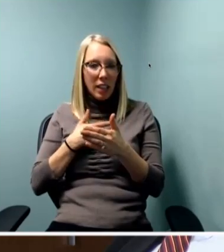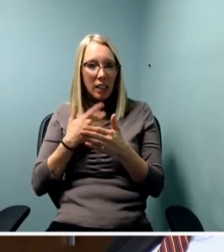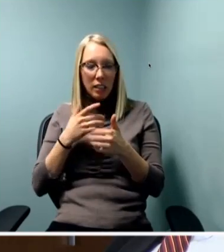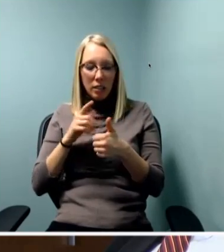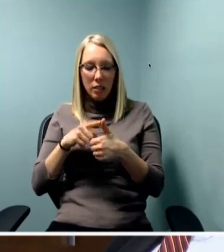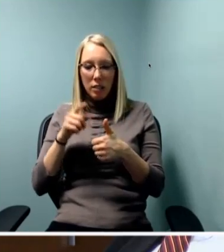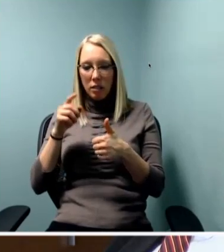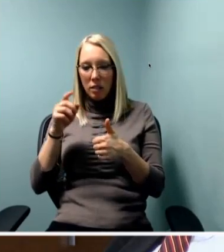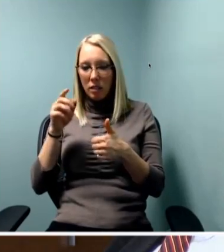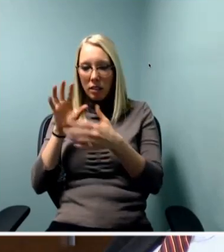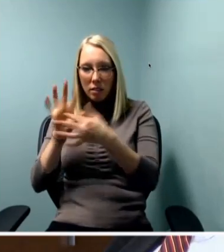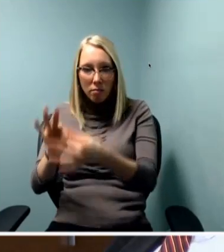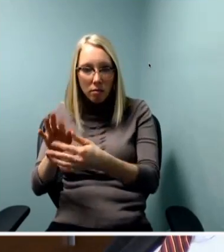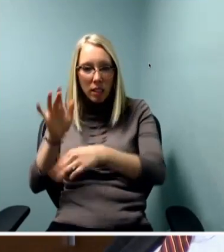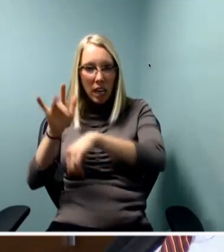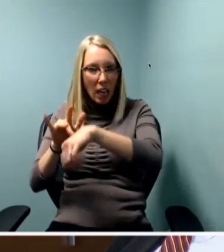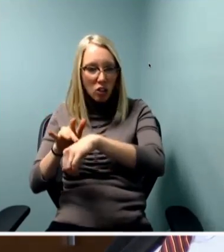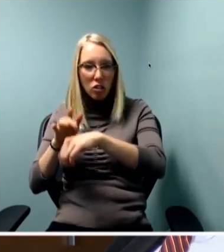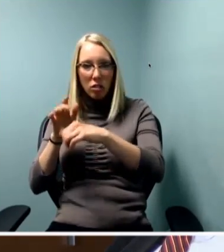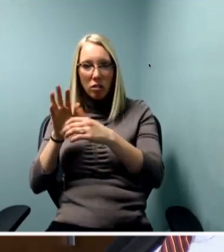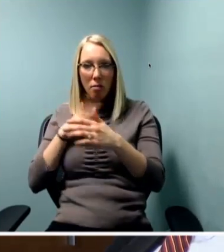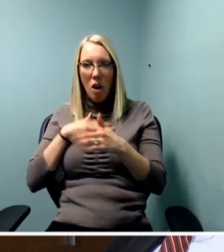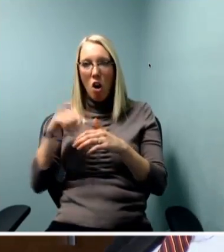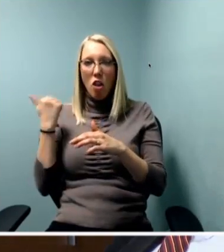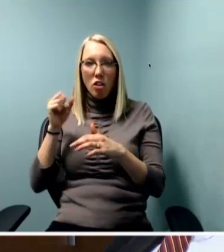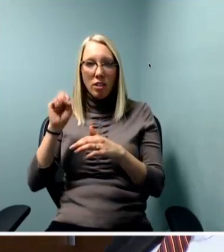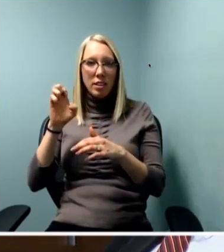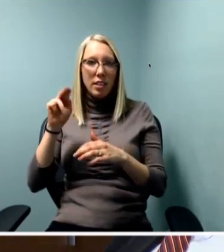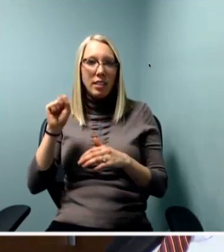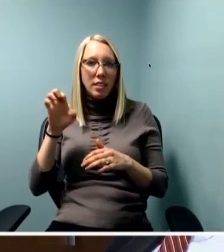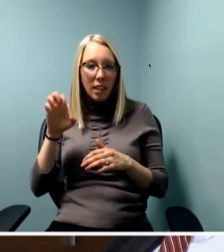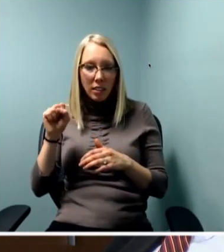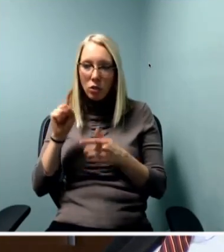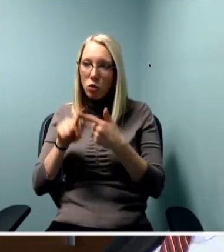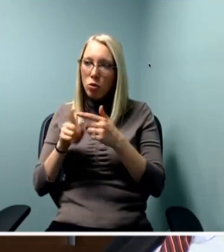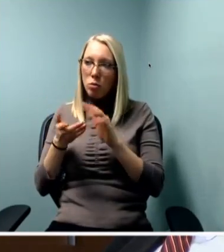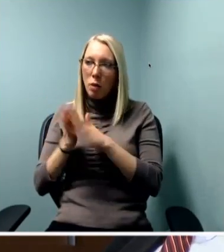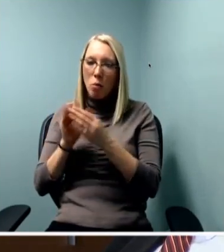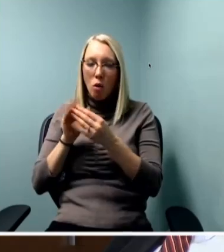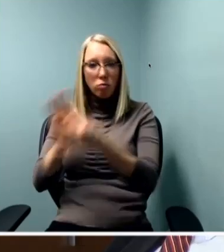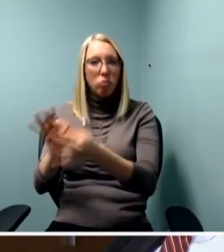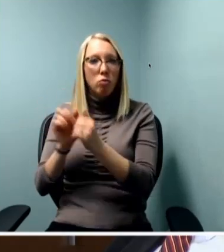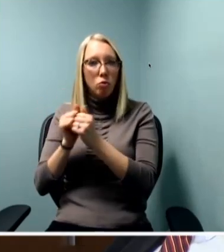to be present and to say that this is an art form I can do.